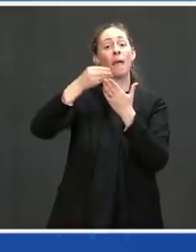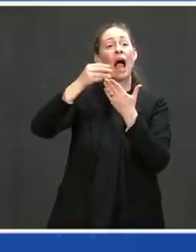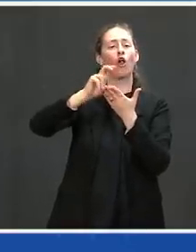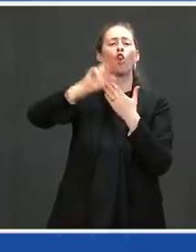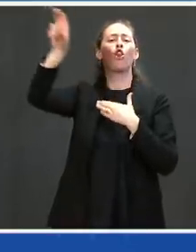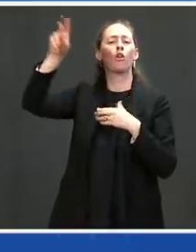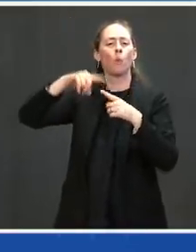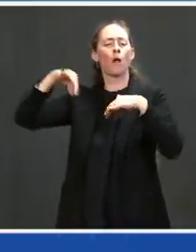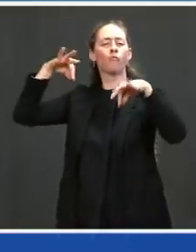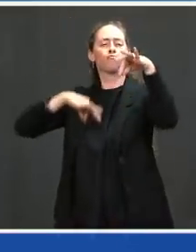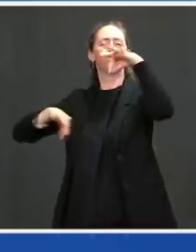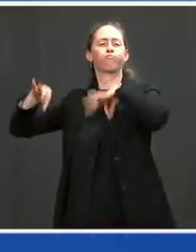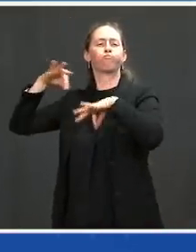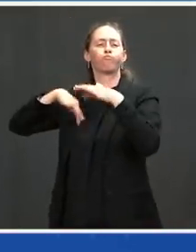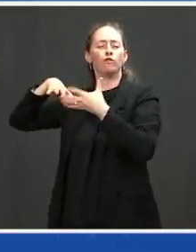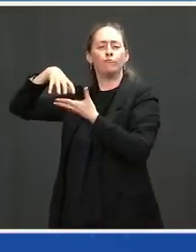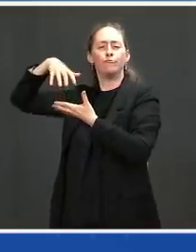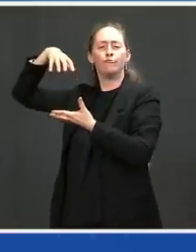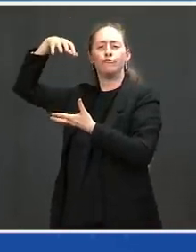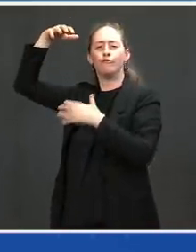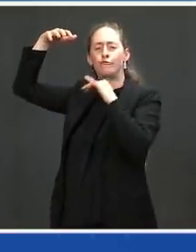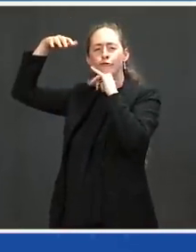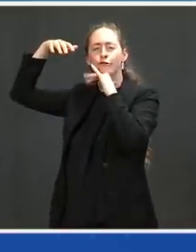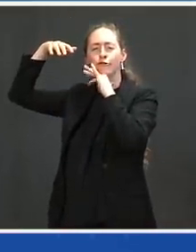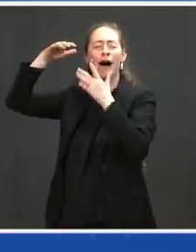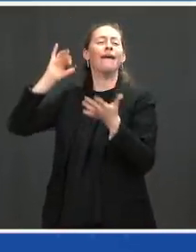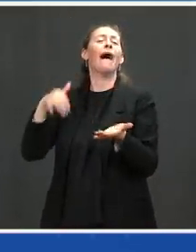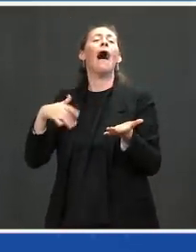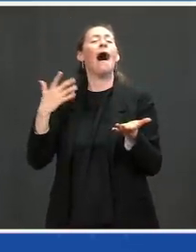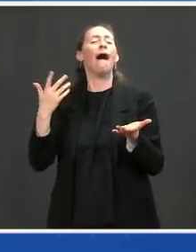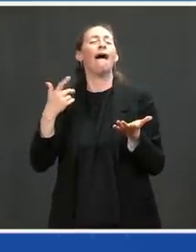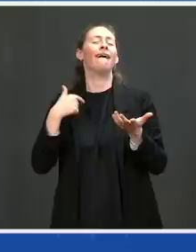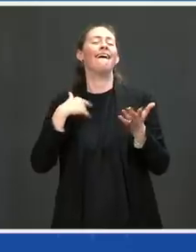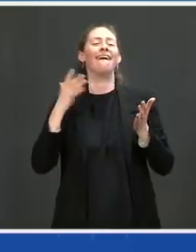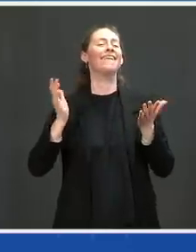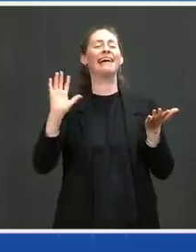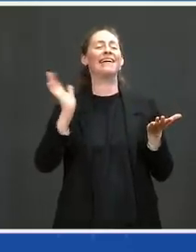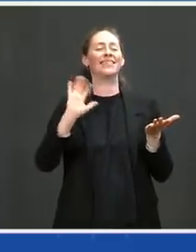I love the fact that they've found this whole idea of concern